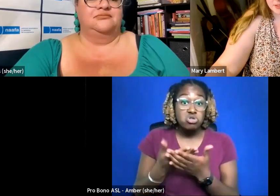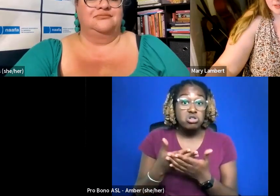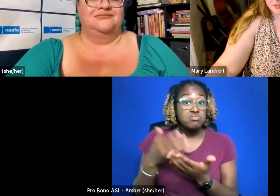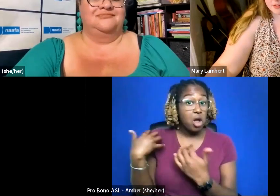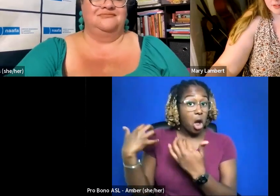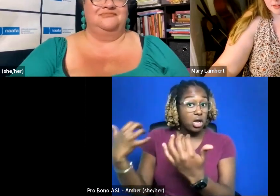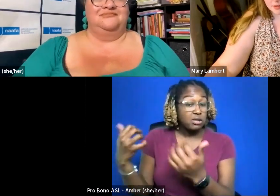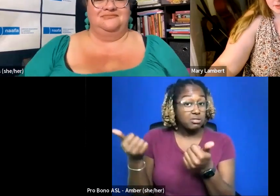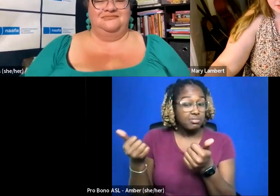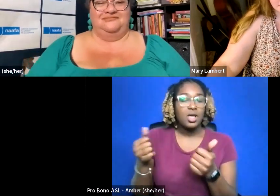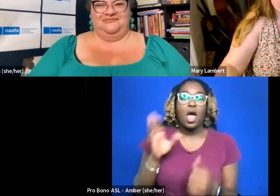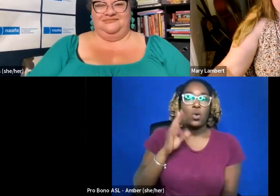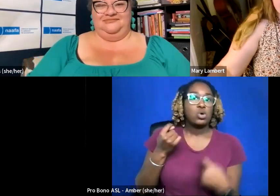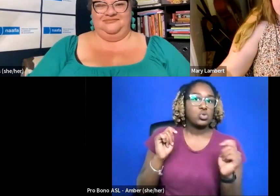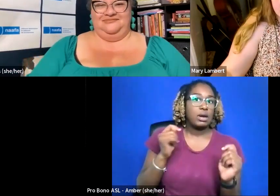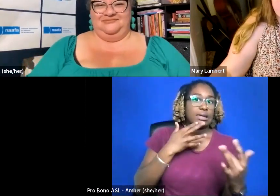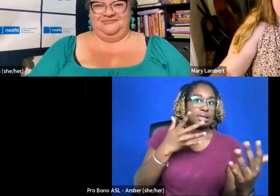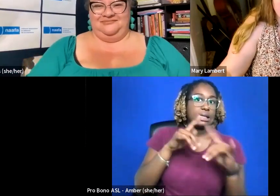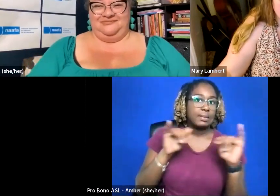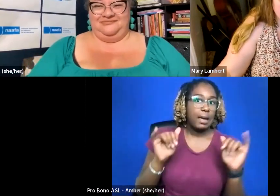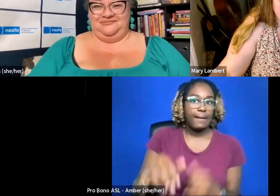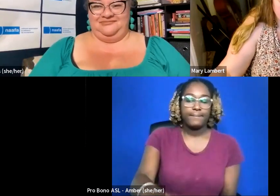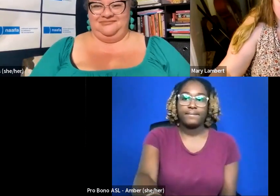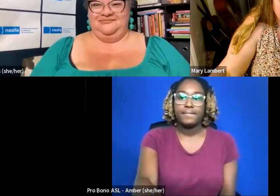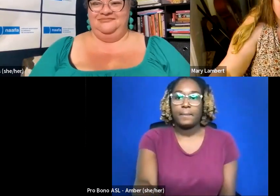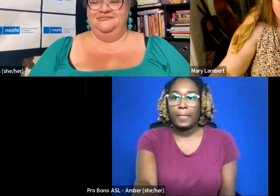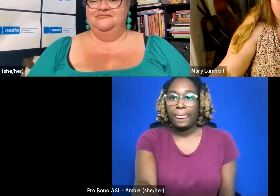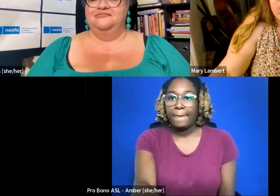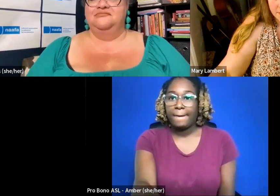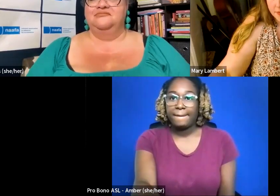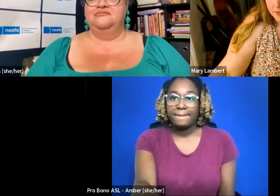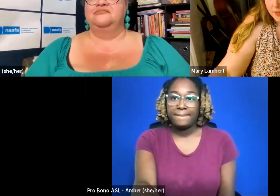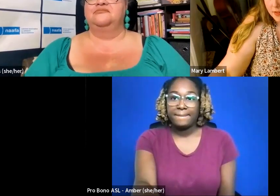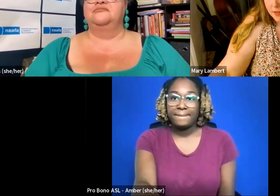as this. I just want to make sure I get my.